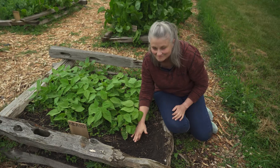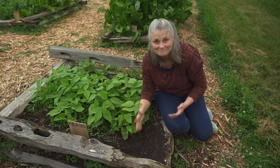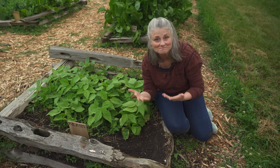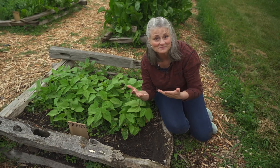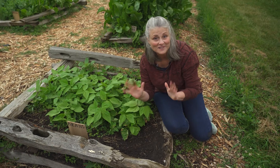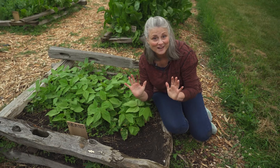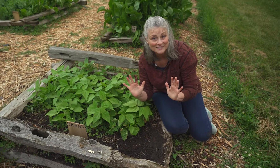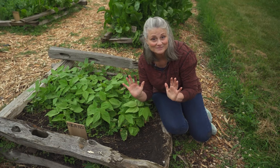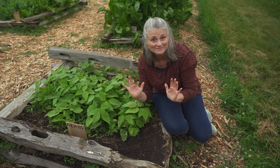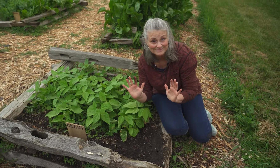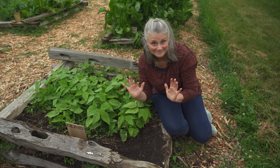There it goes, that's it.